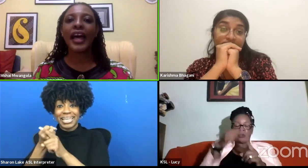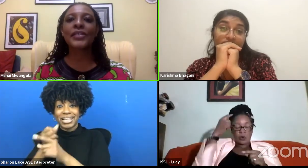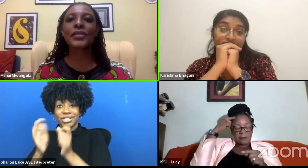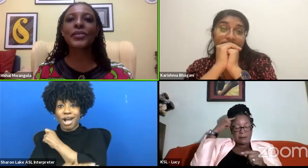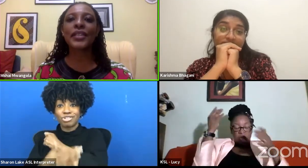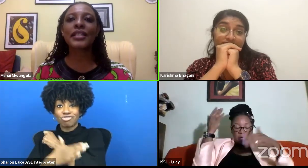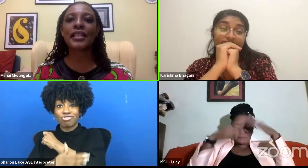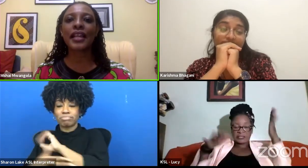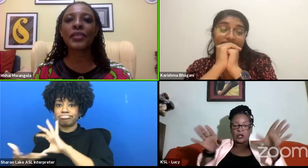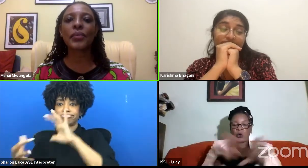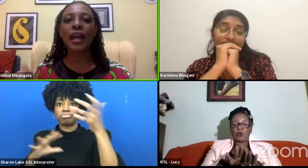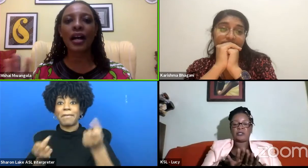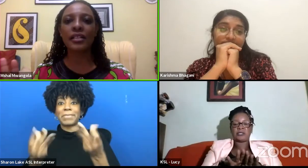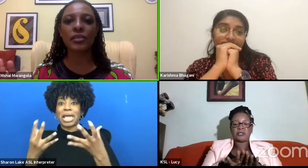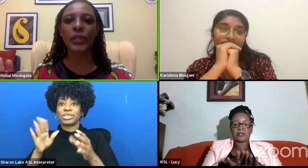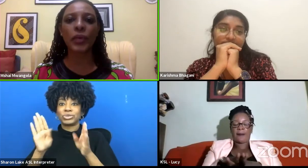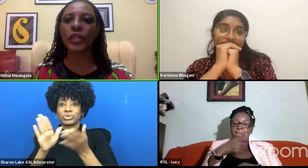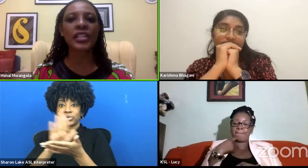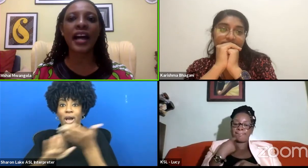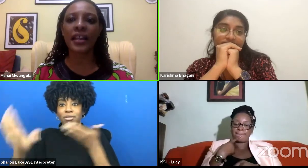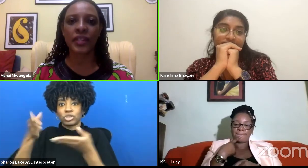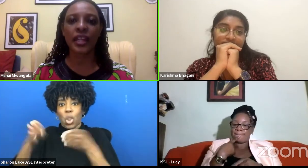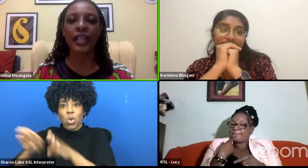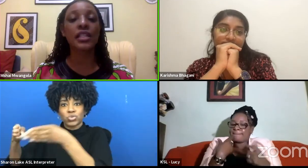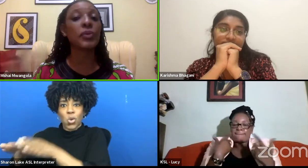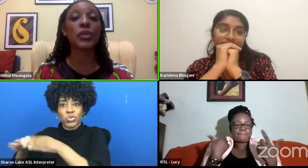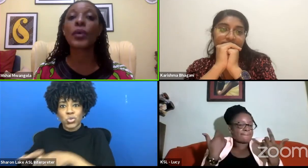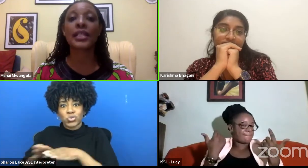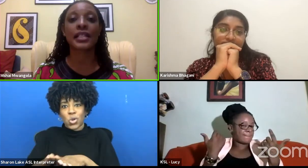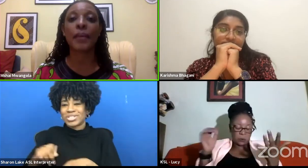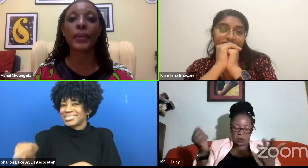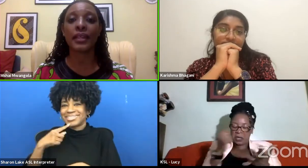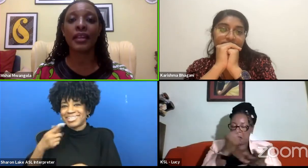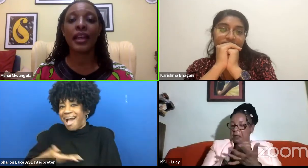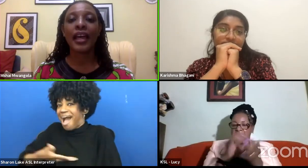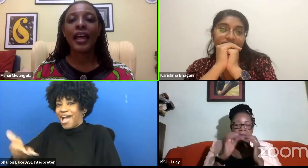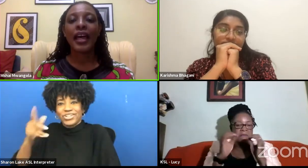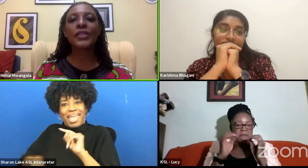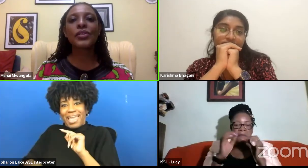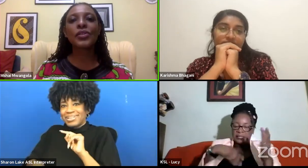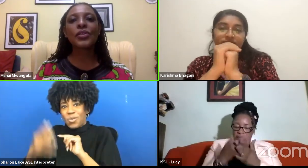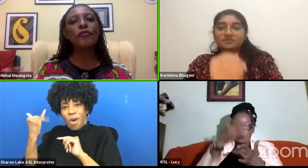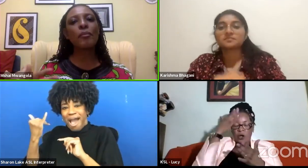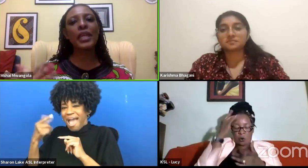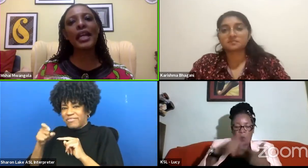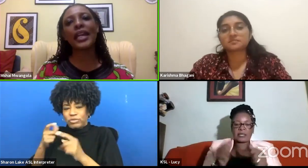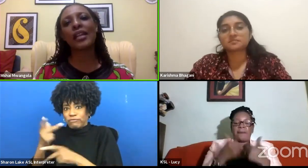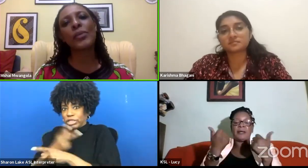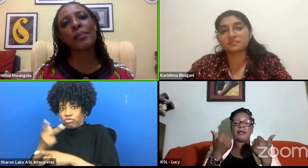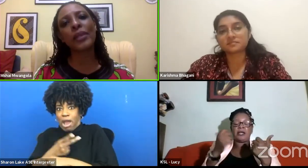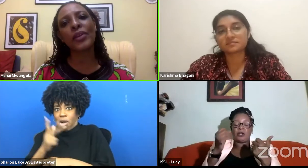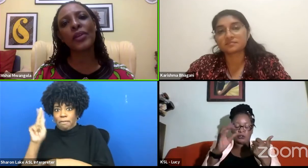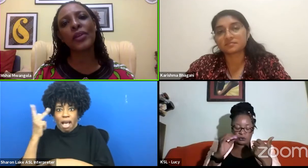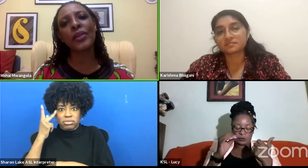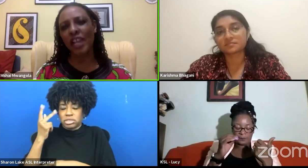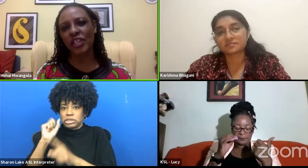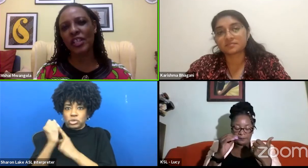And so they said, "We're not hiring until we know what is happening." And so for me, again, it was a period of reflection